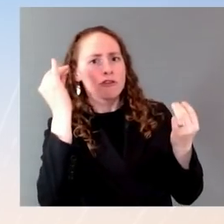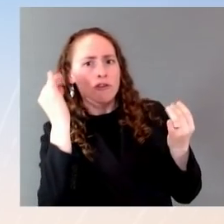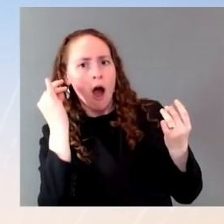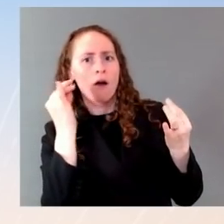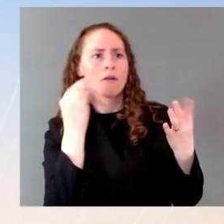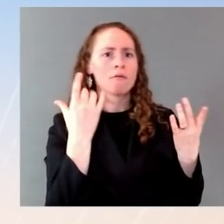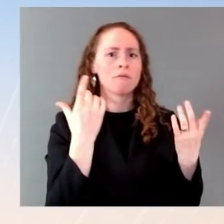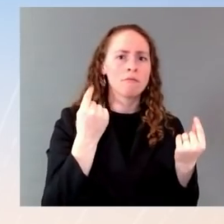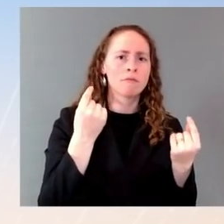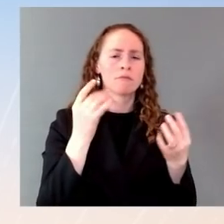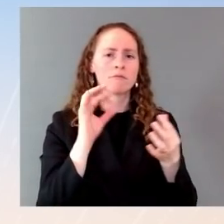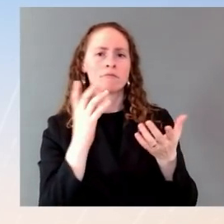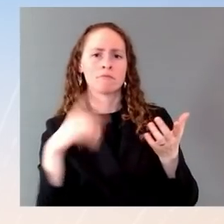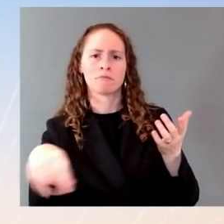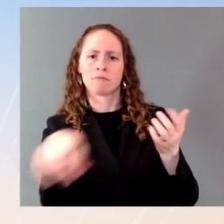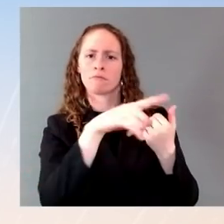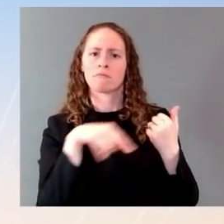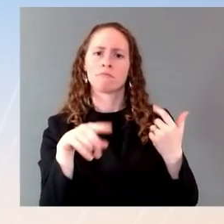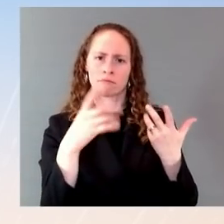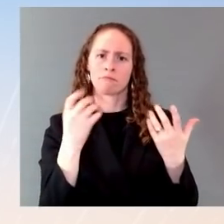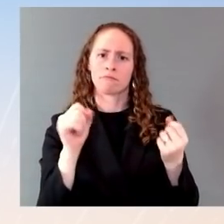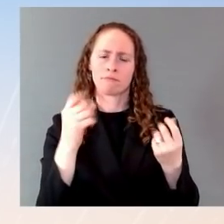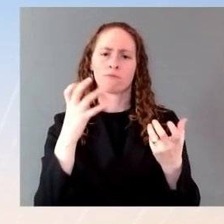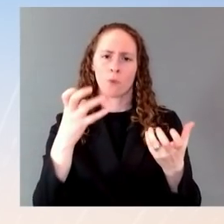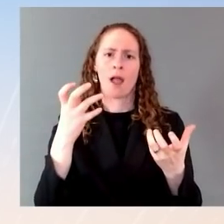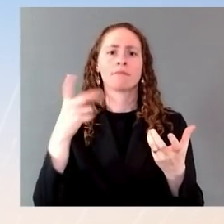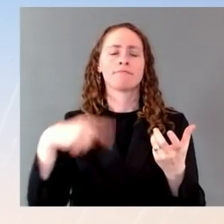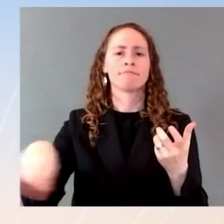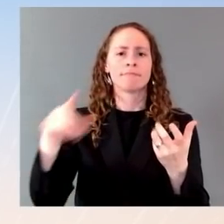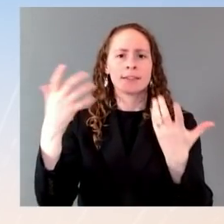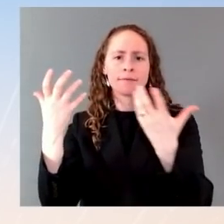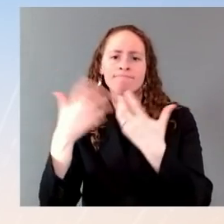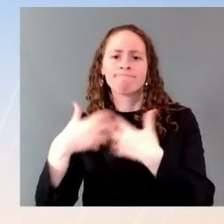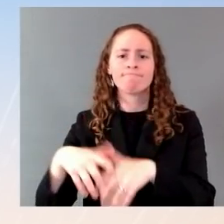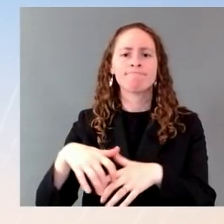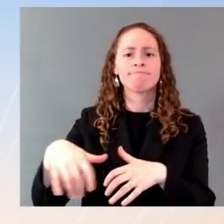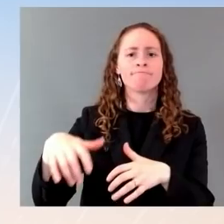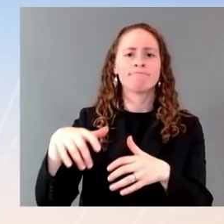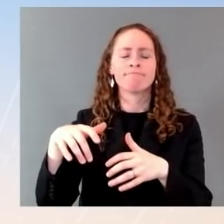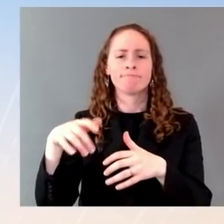an important component of moving legislation forward. But I would also note that Leader Schumer